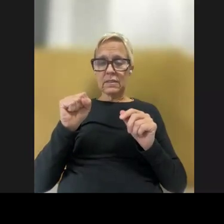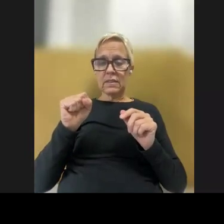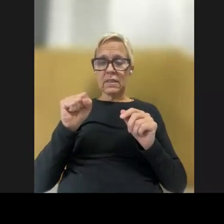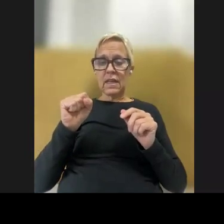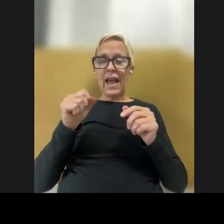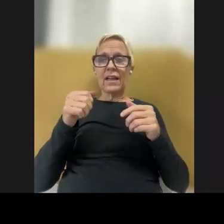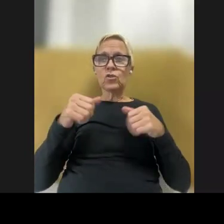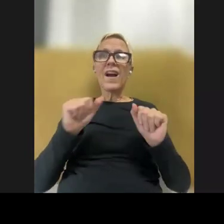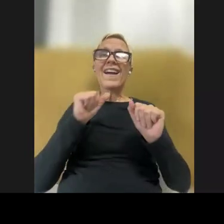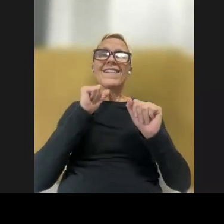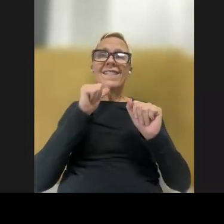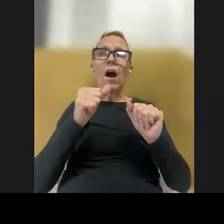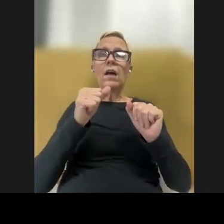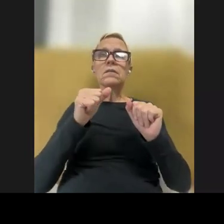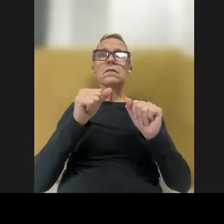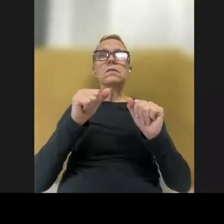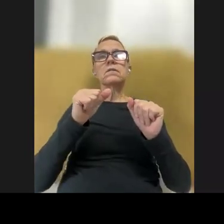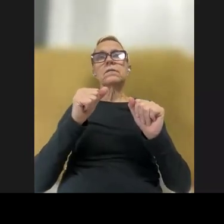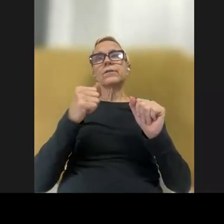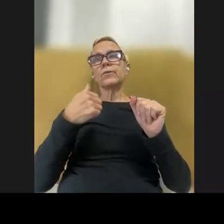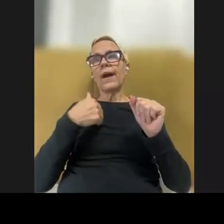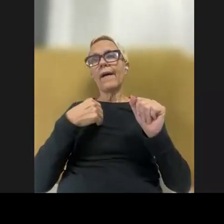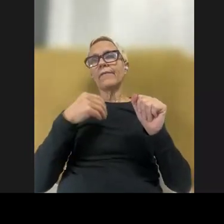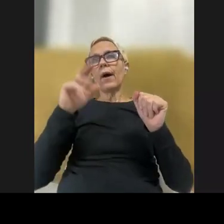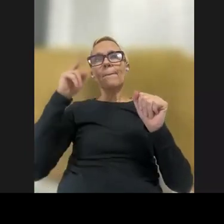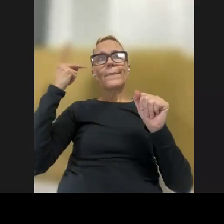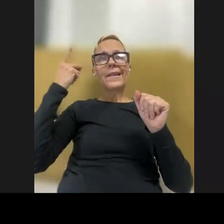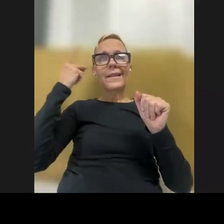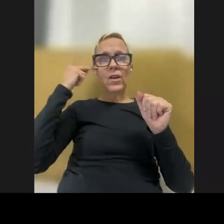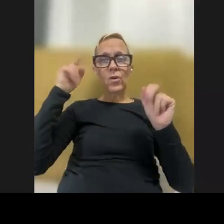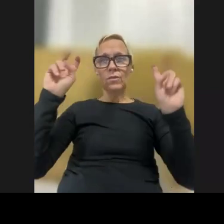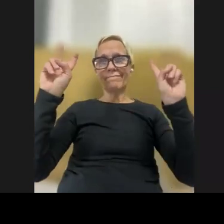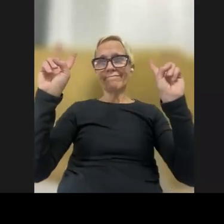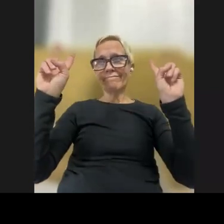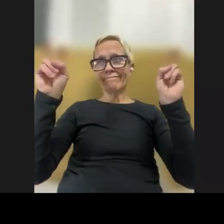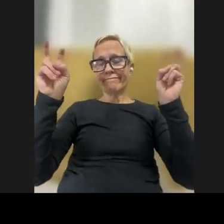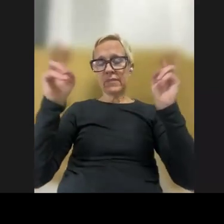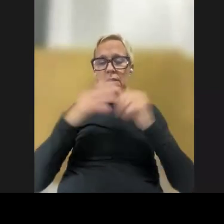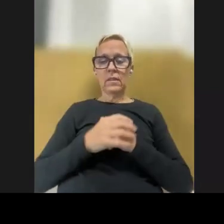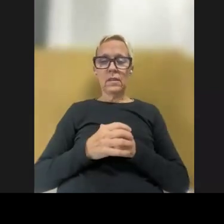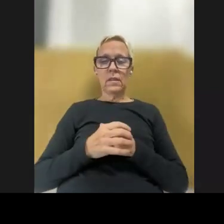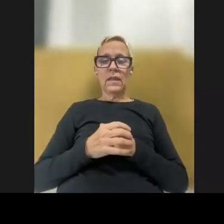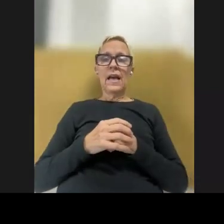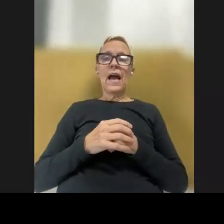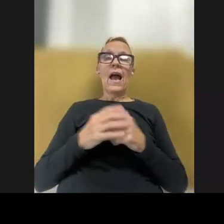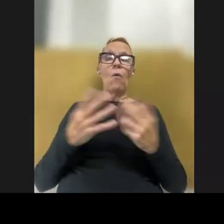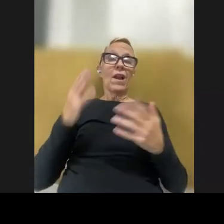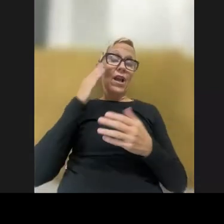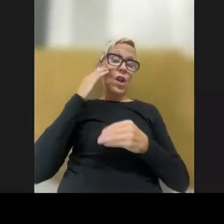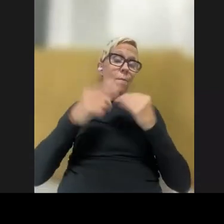Because they have all of these -- anyway all of these cases. And trying to figure out how to not make it political. So I don't know.